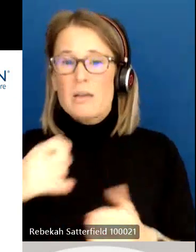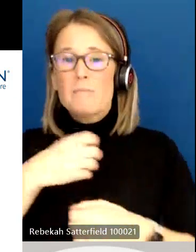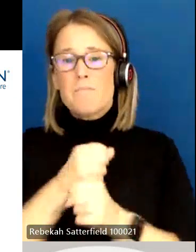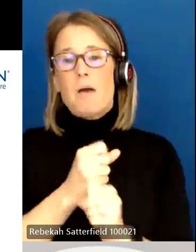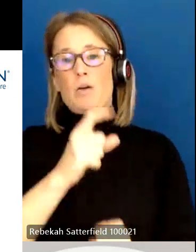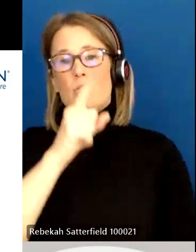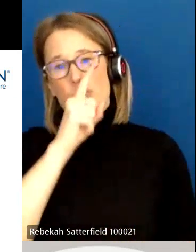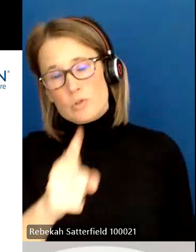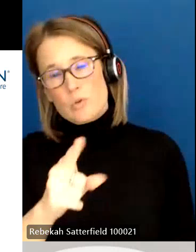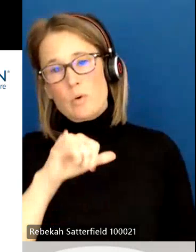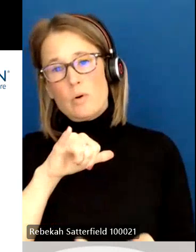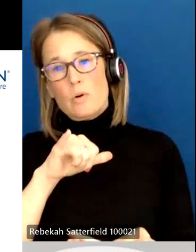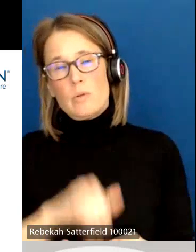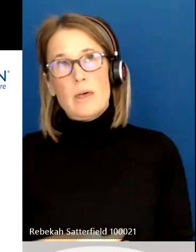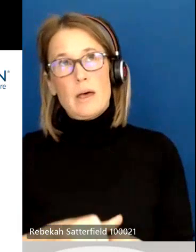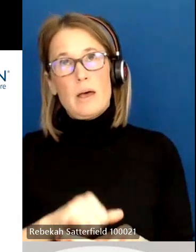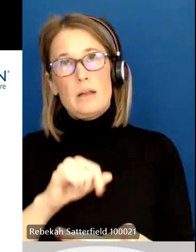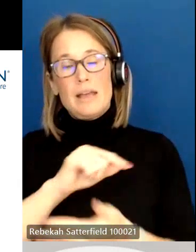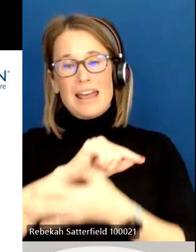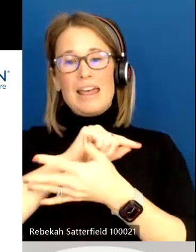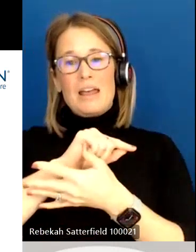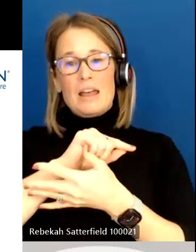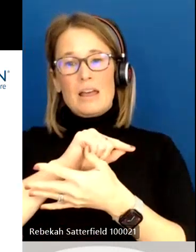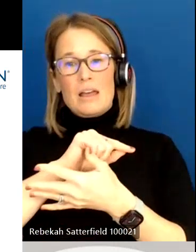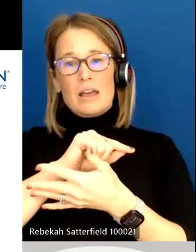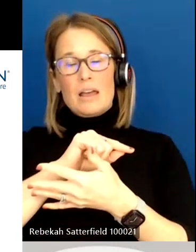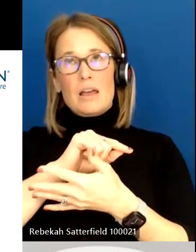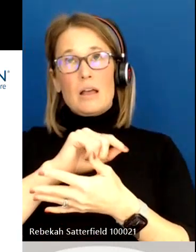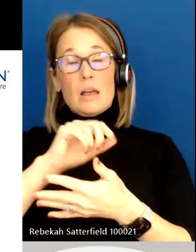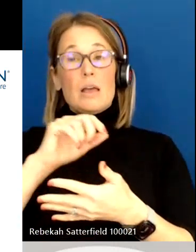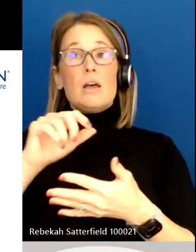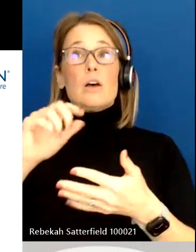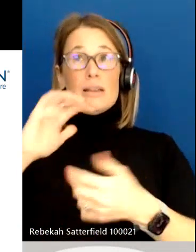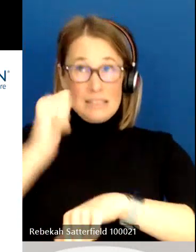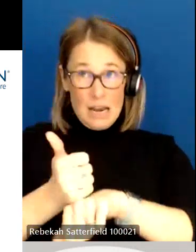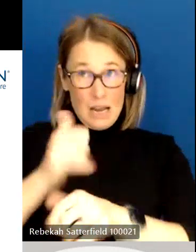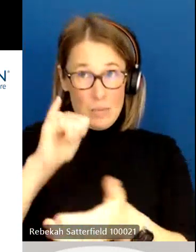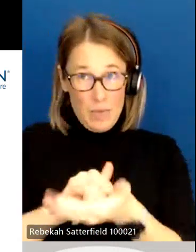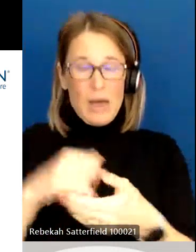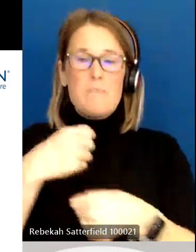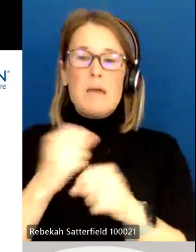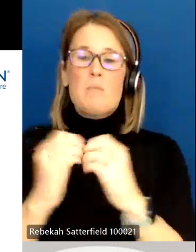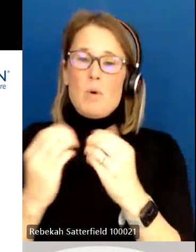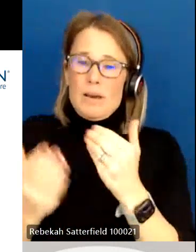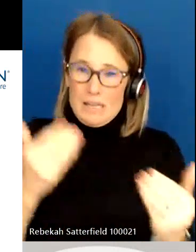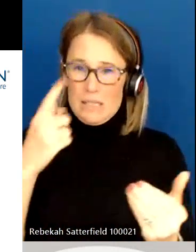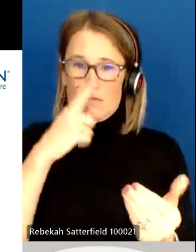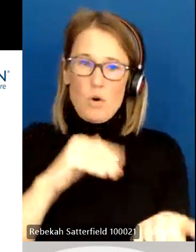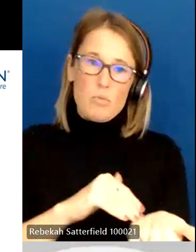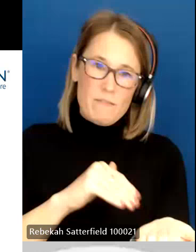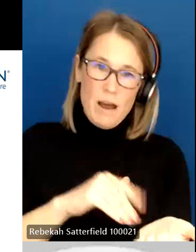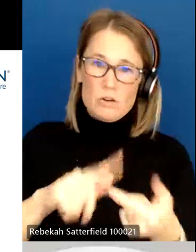that these measures made it significantly easier for providers to engage in effective communication